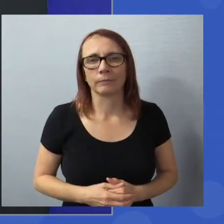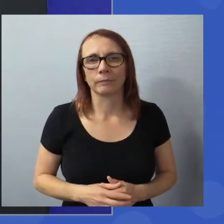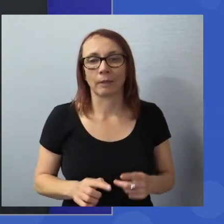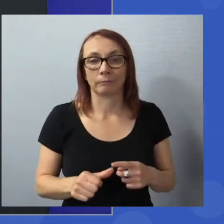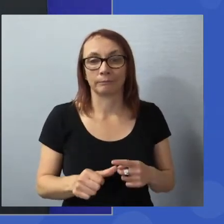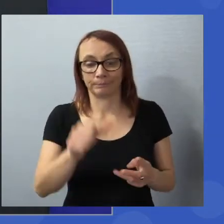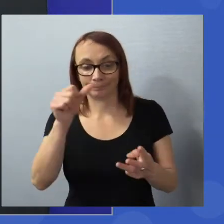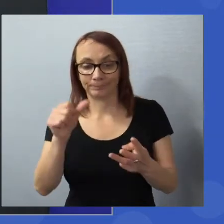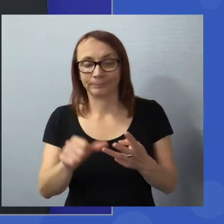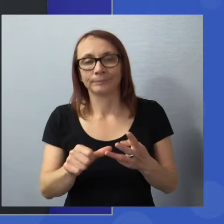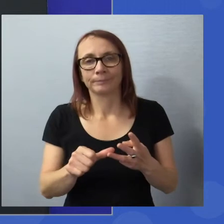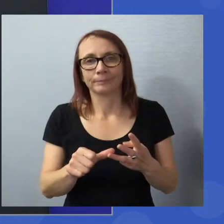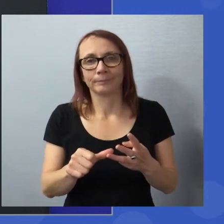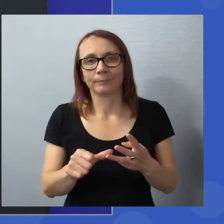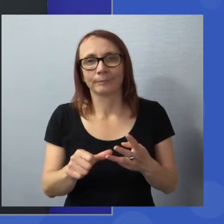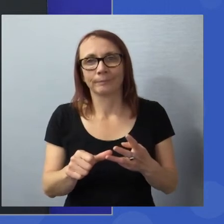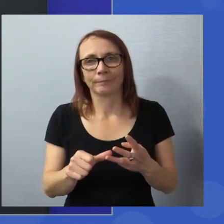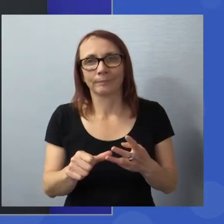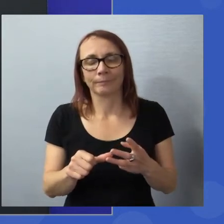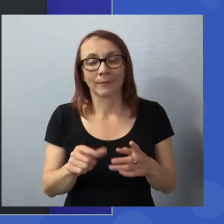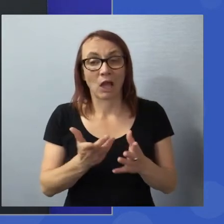that I wanted to pick up which again came from a lot of the tables yesterday